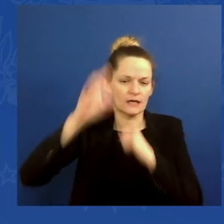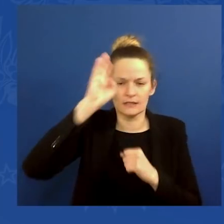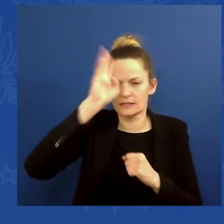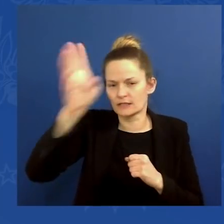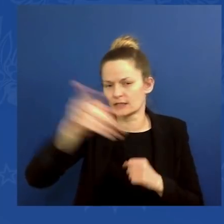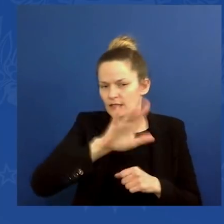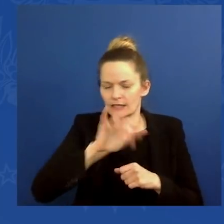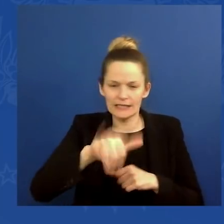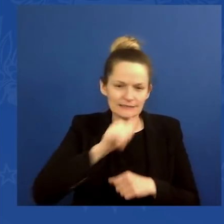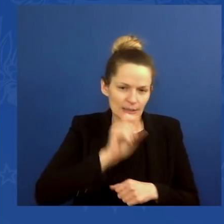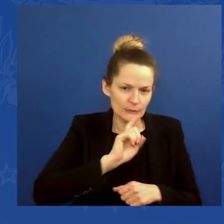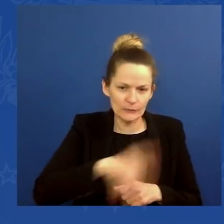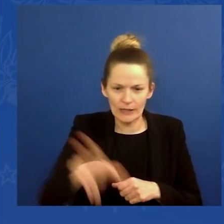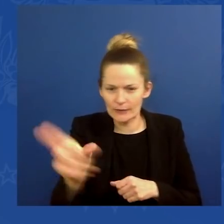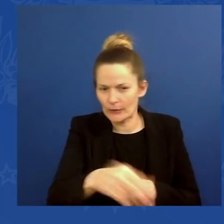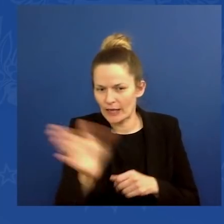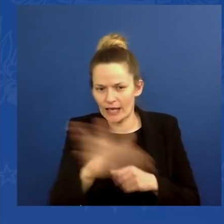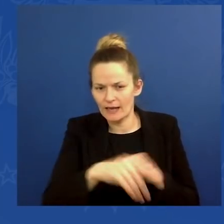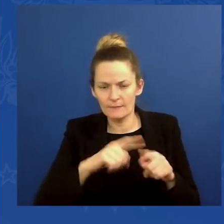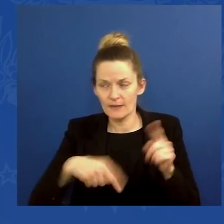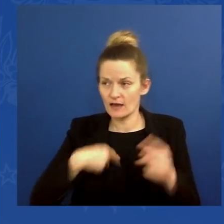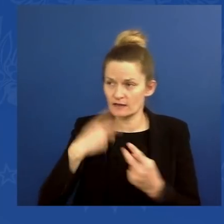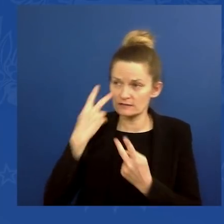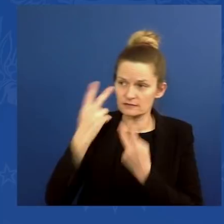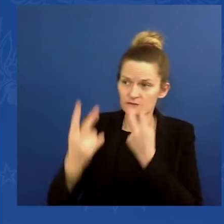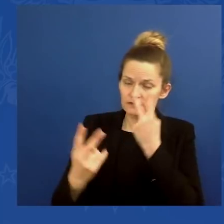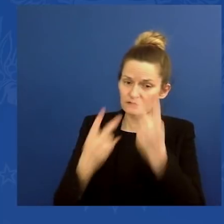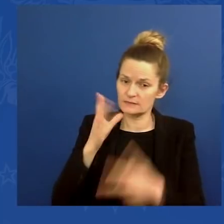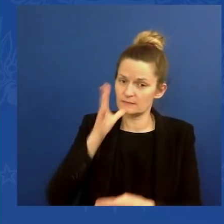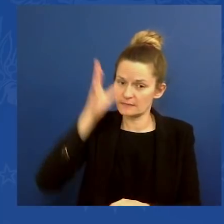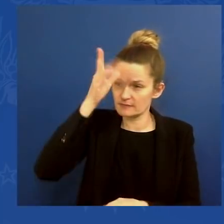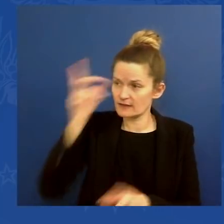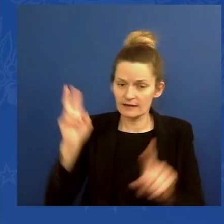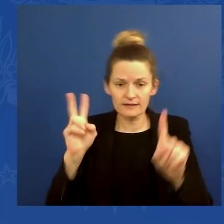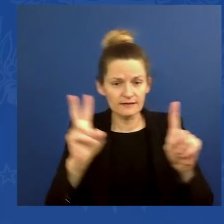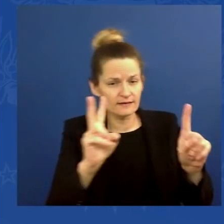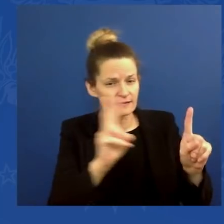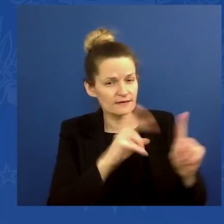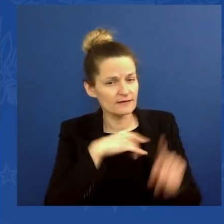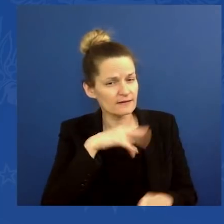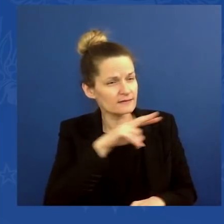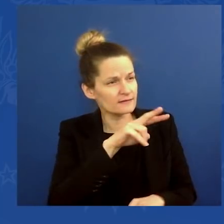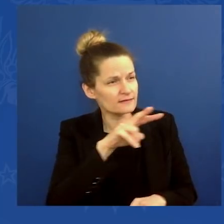when this happened and that happened." But they came back more hopeful than they had